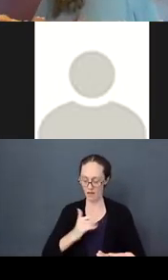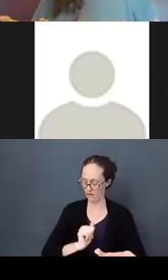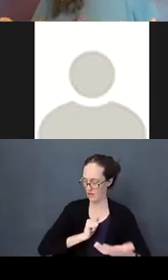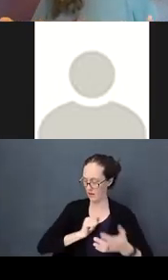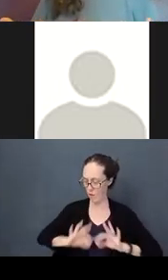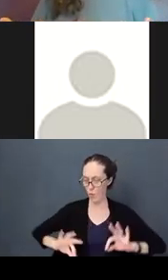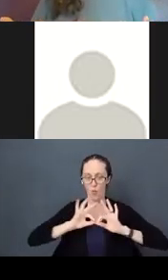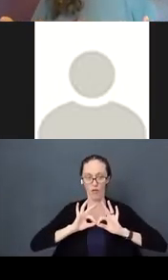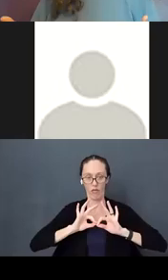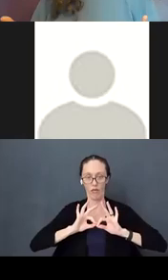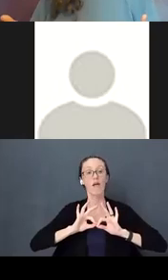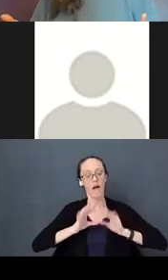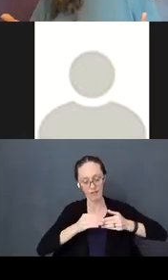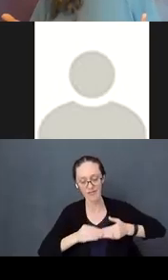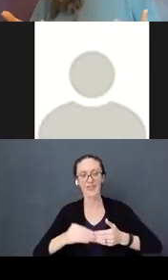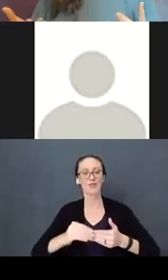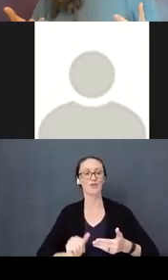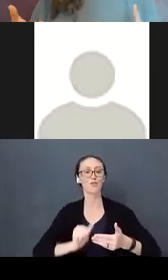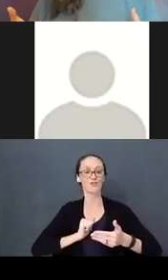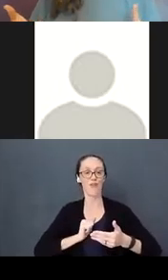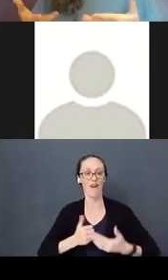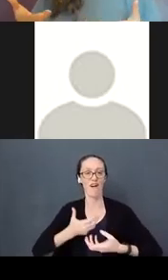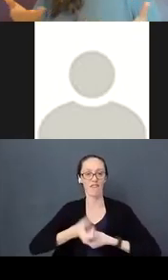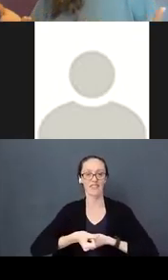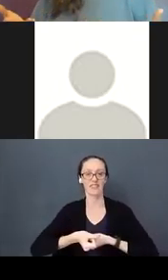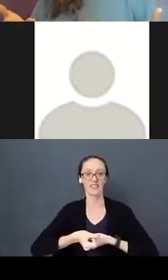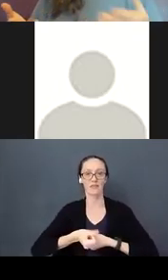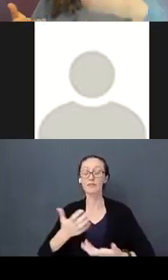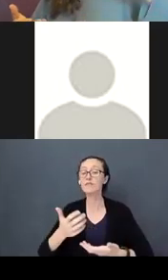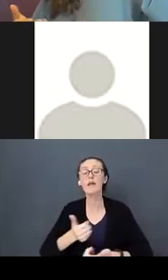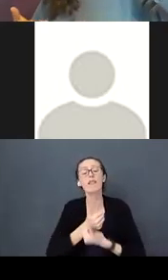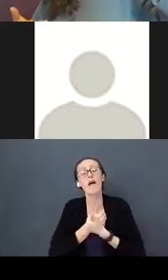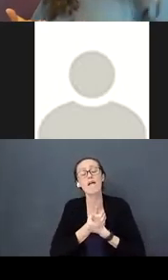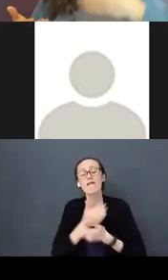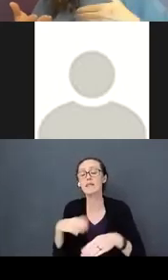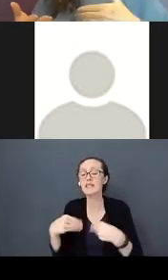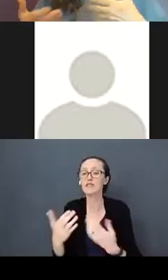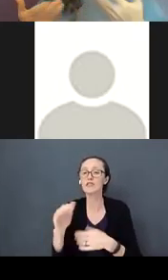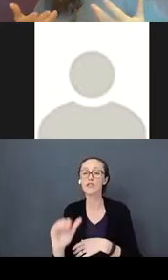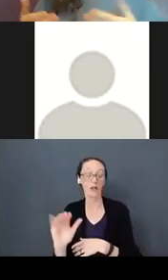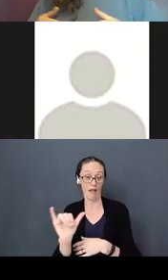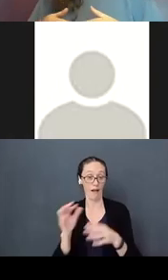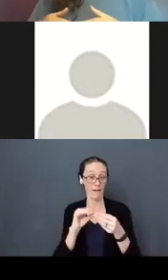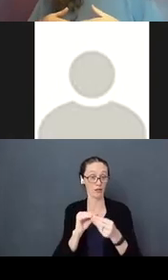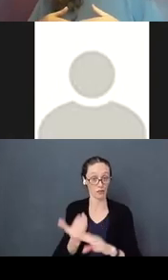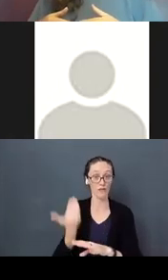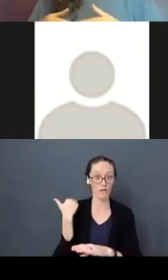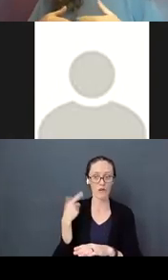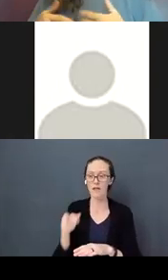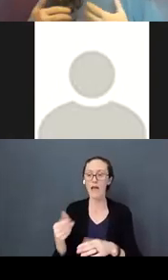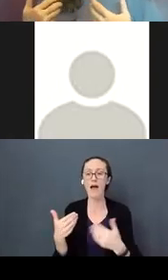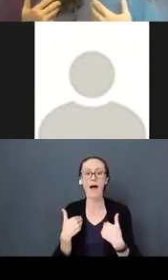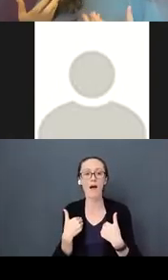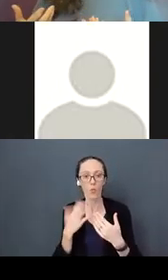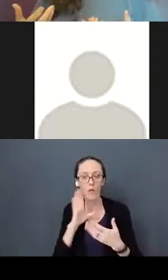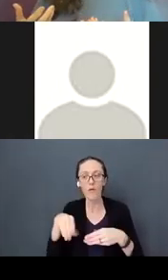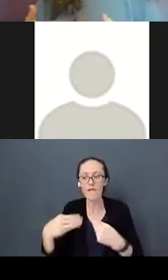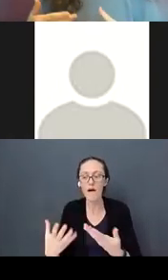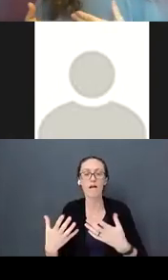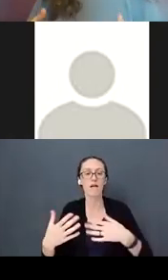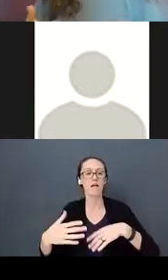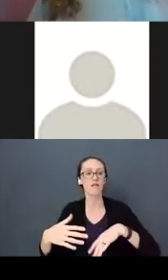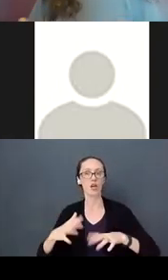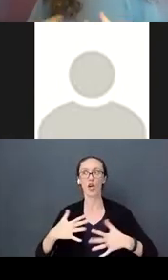a sense of confidence. Love gives children the strength, the courage to try new things,